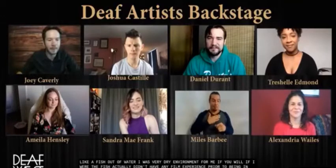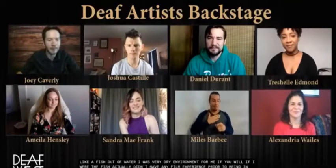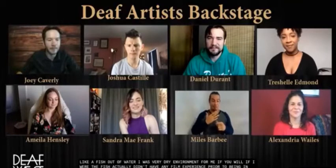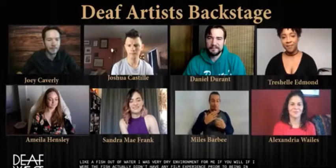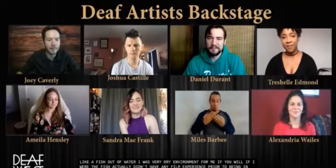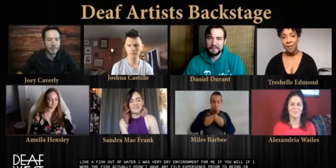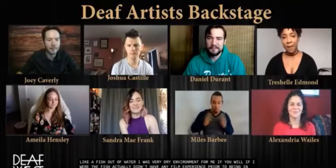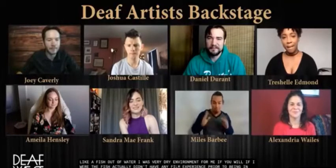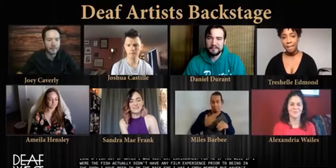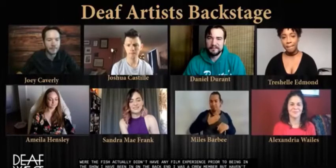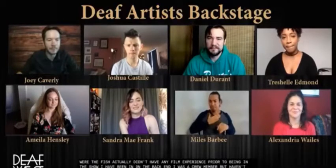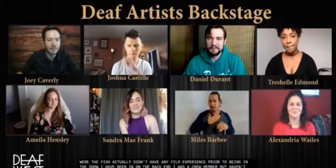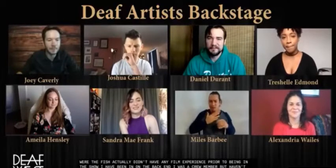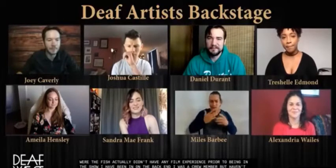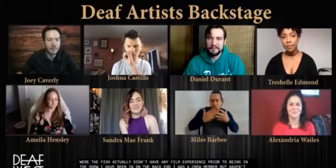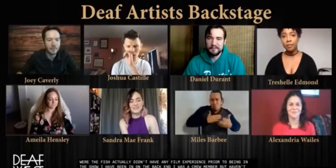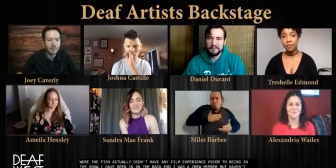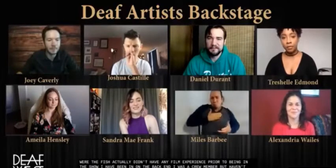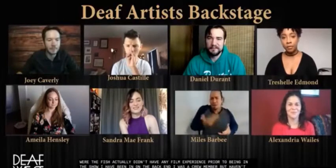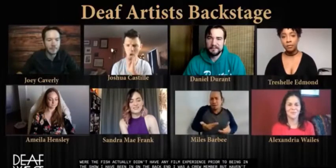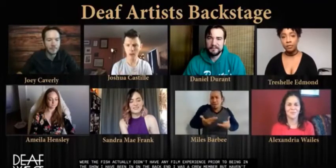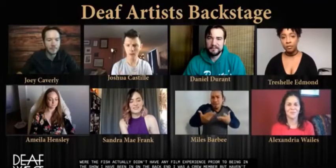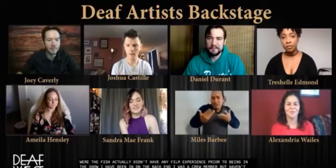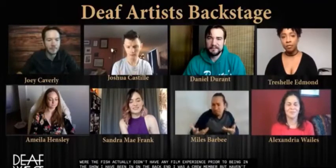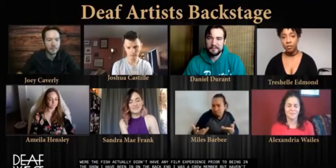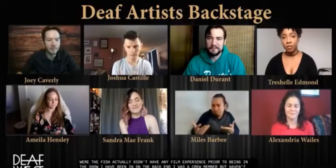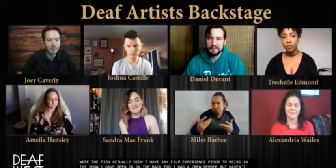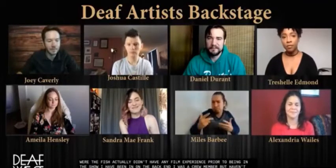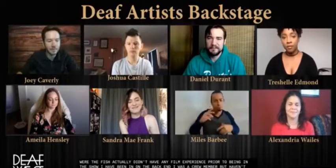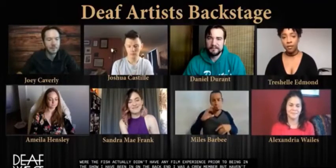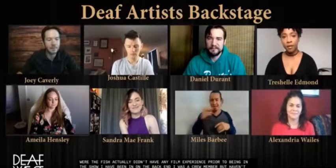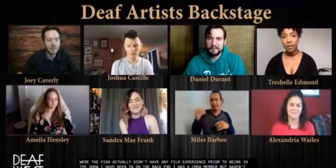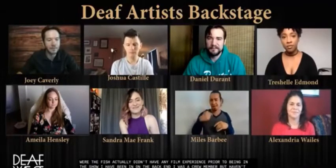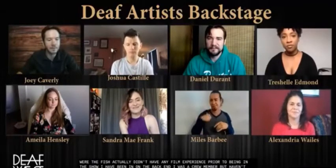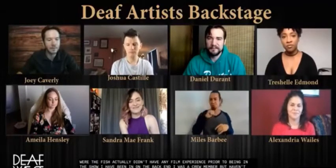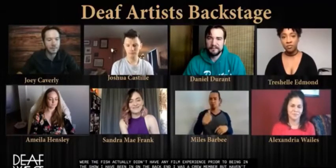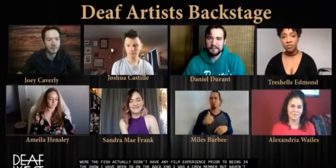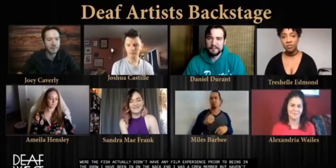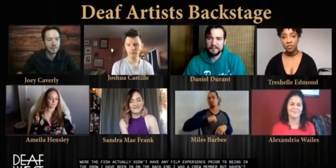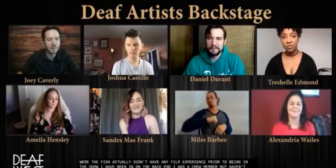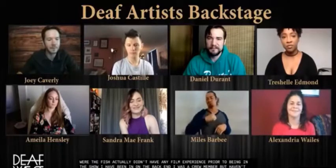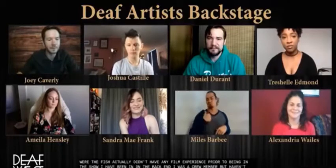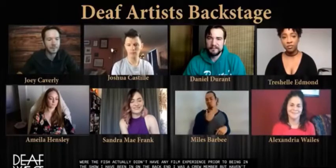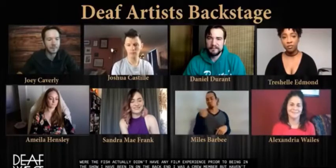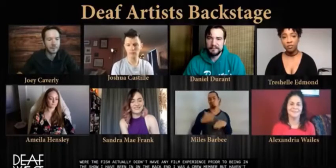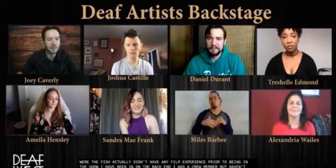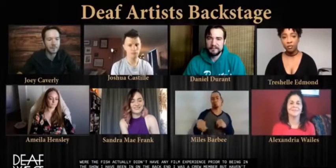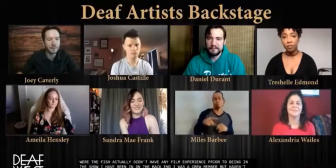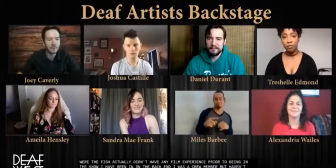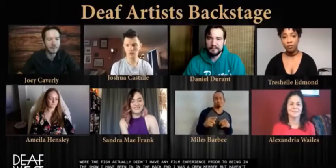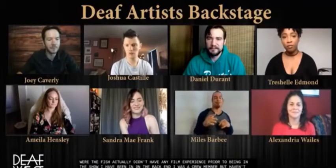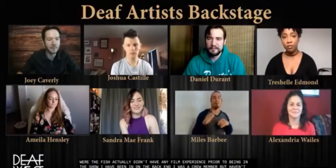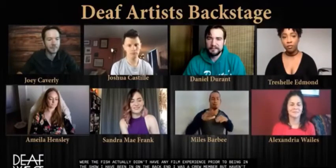I think that it was a willingness that everyone came to the table with.